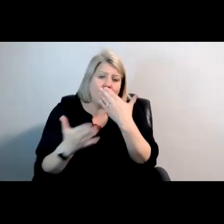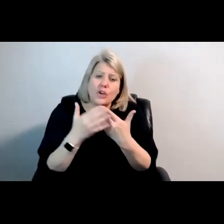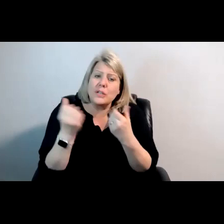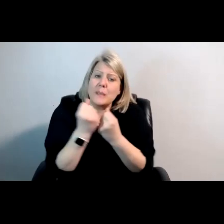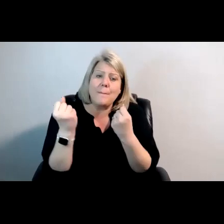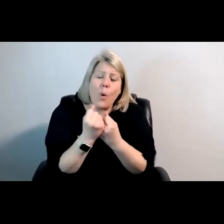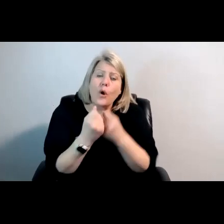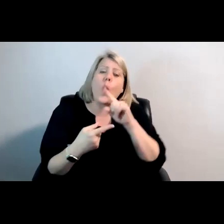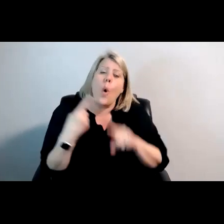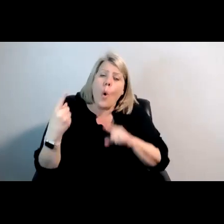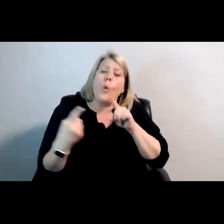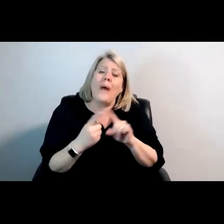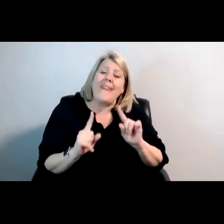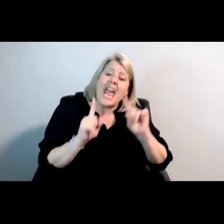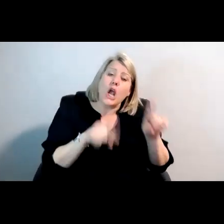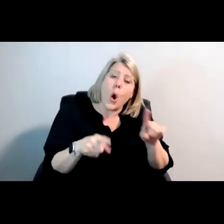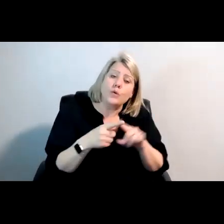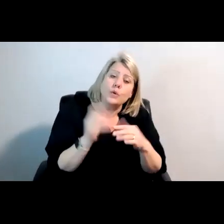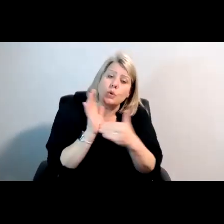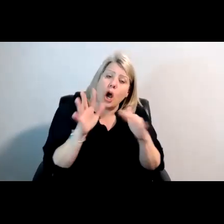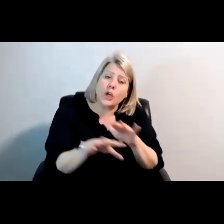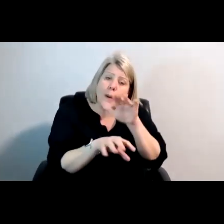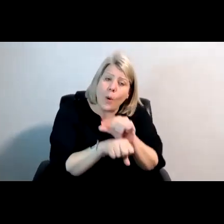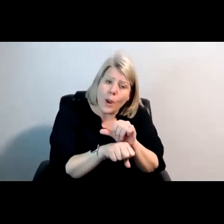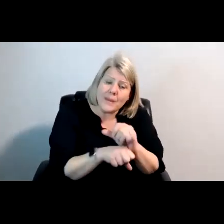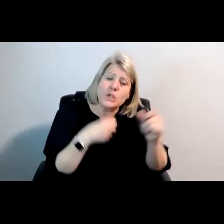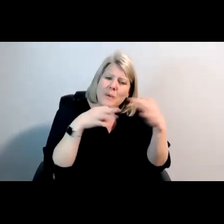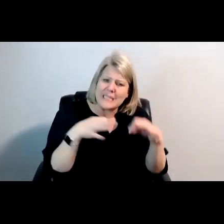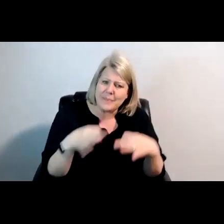to tell the doctor why they don't want to take the medication.